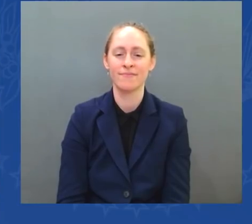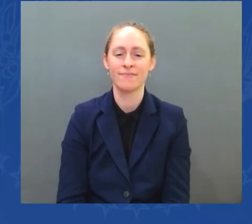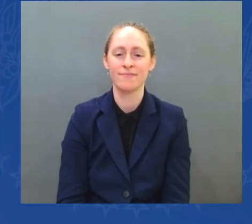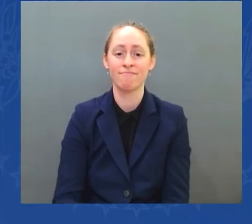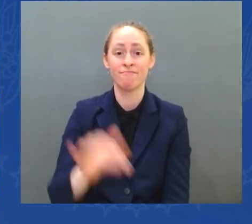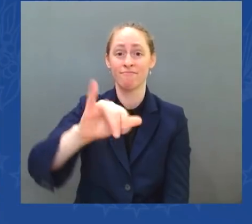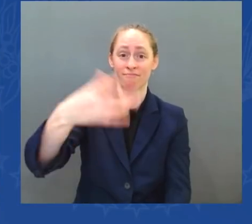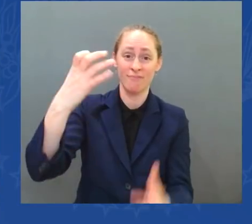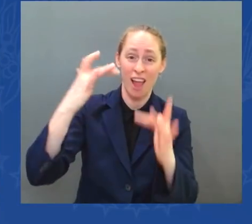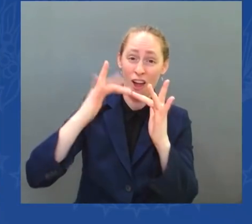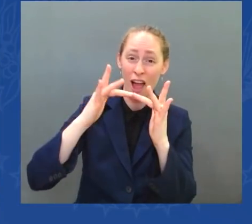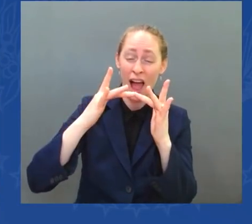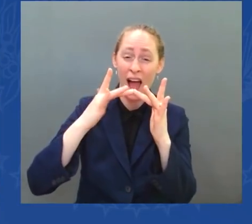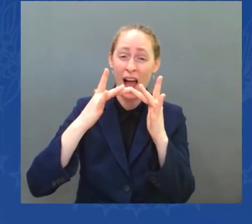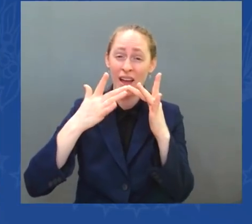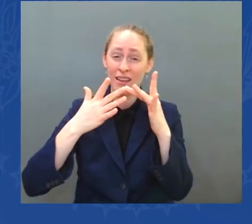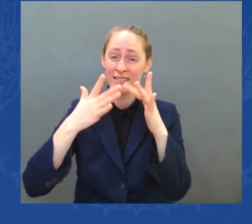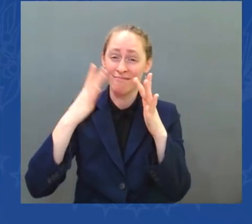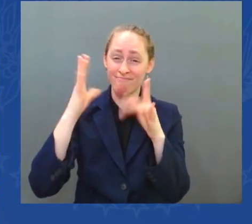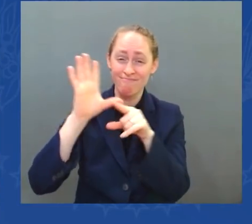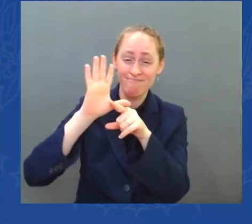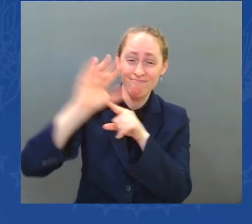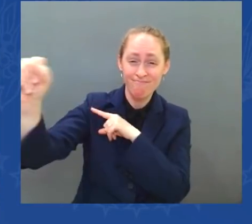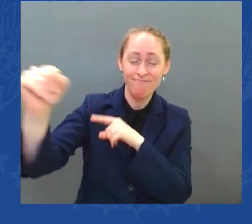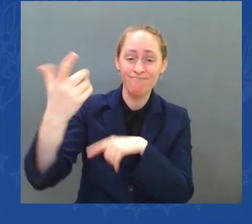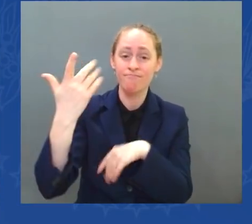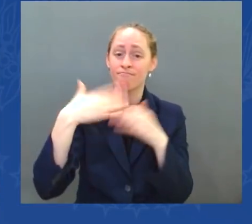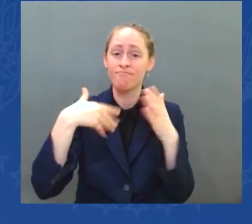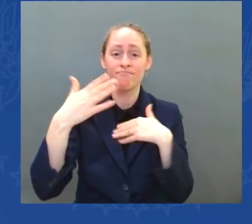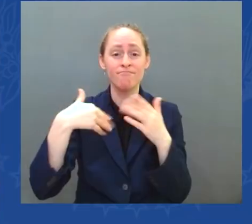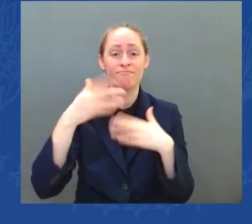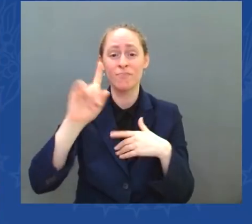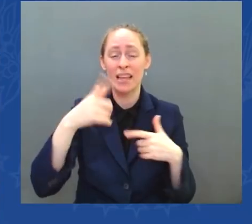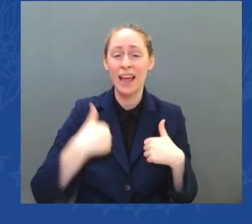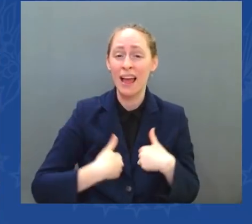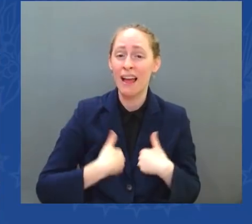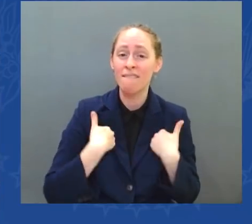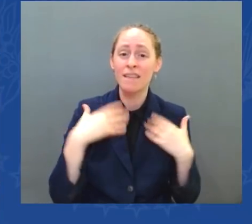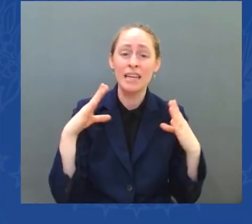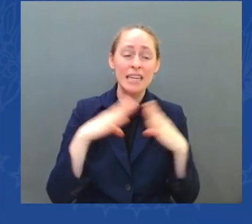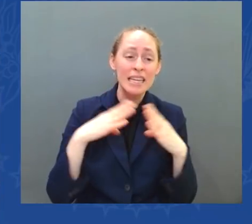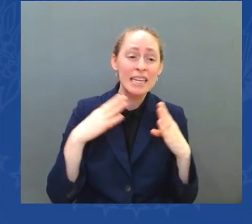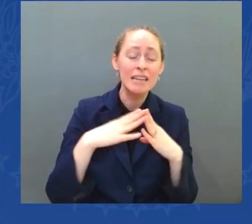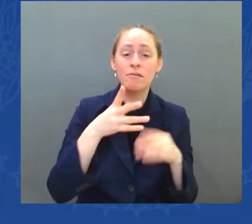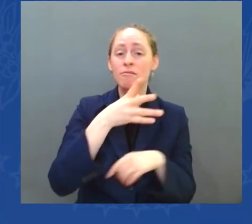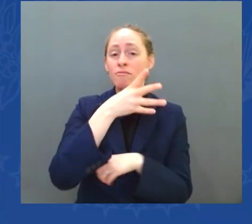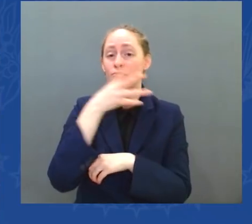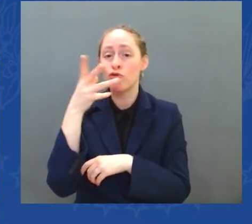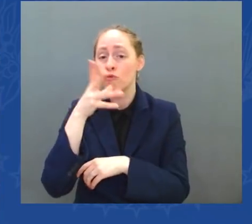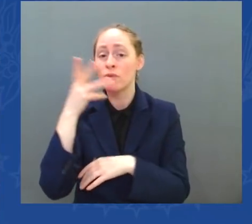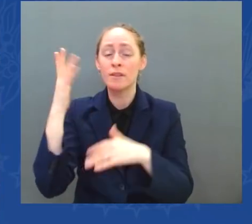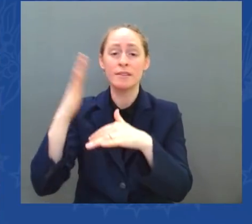suburban and tribal communities. So moms don't have to do this. I wonder if you ever thought this would happen in America?